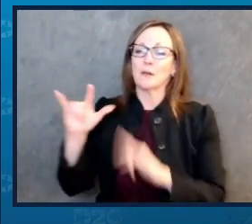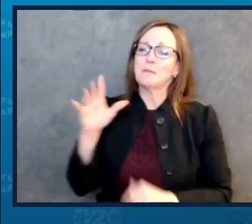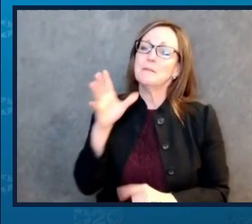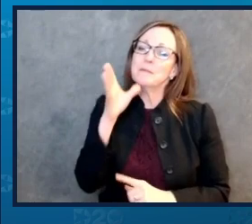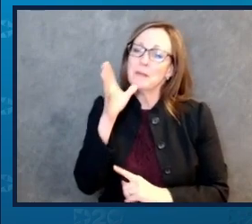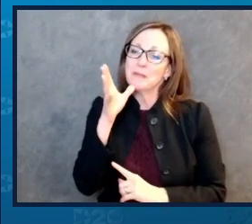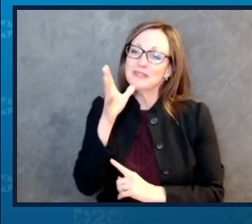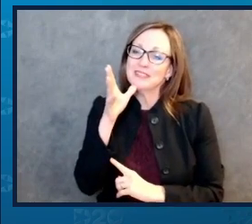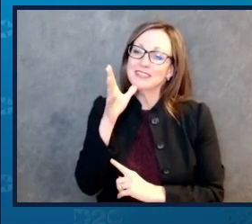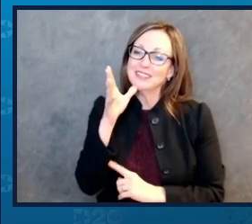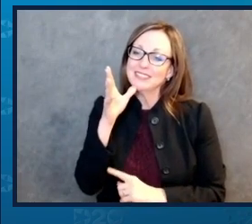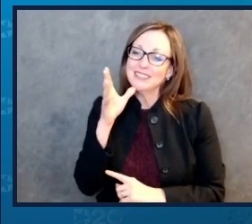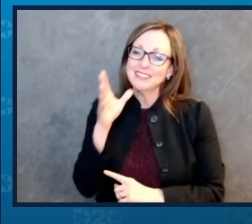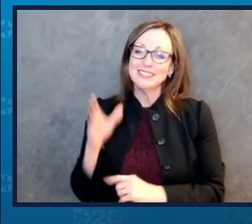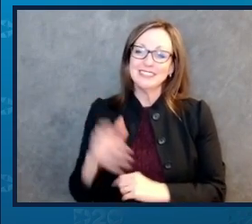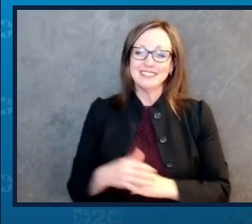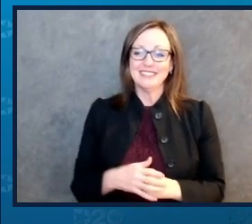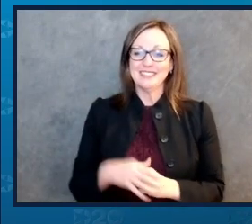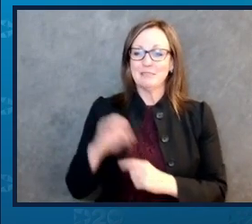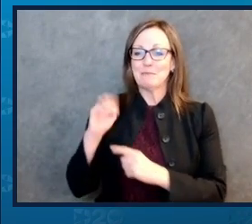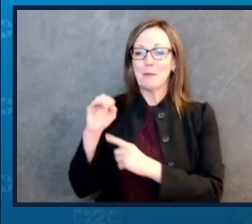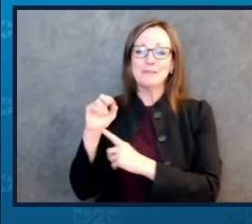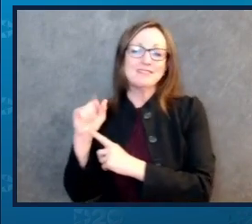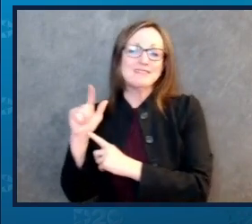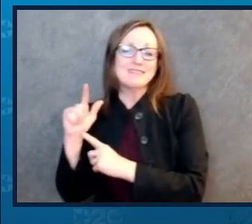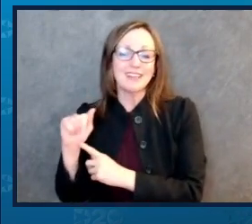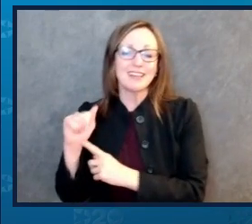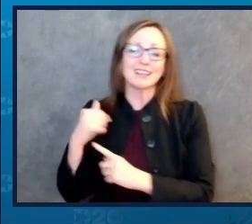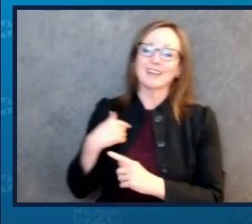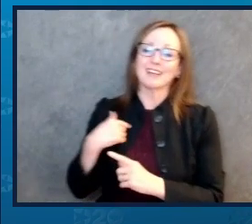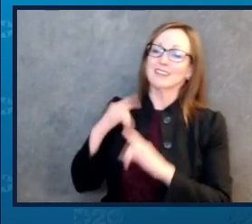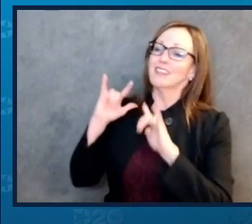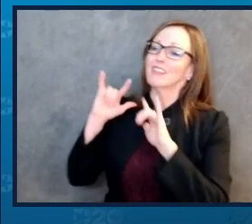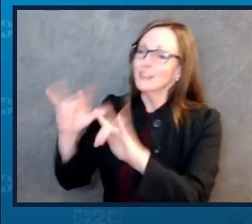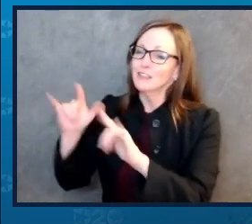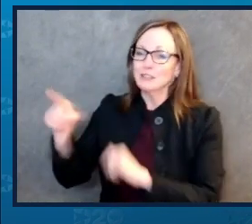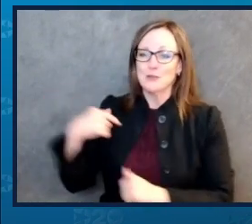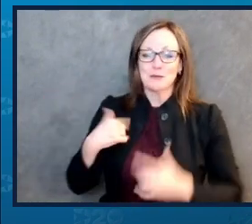YOU MAN THE WORLD TO US KAMALA.